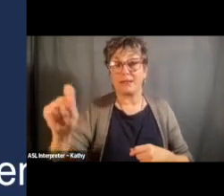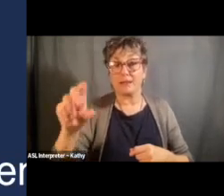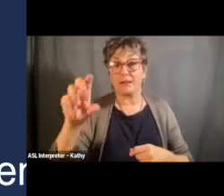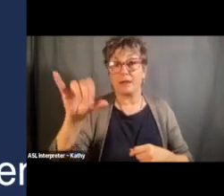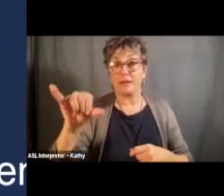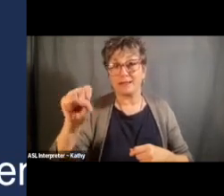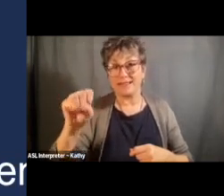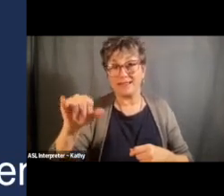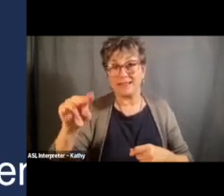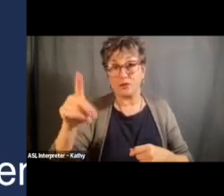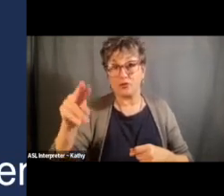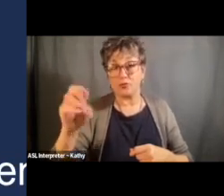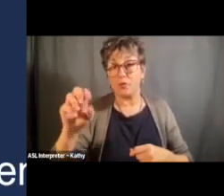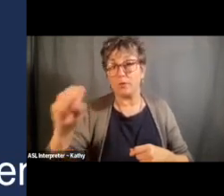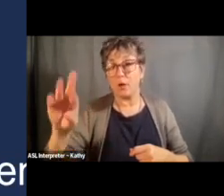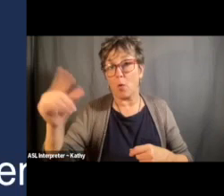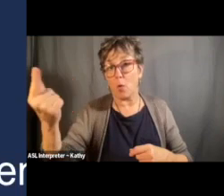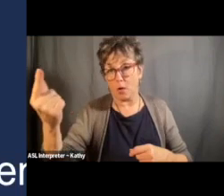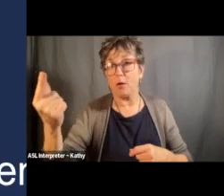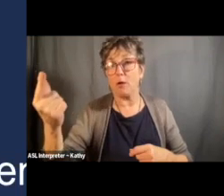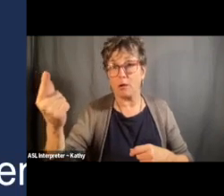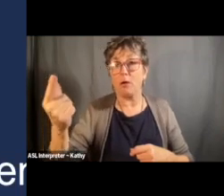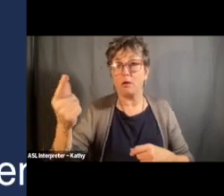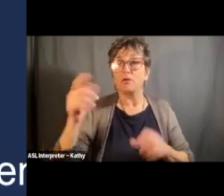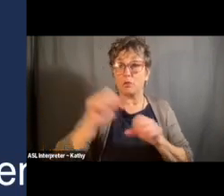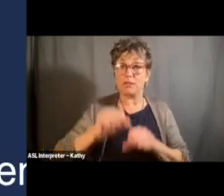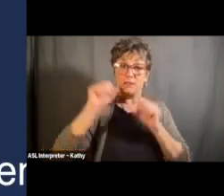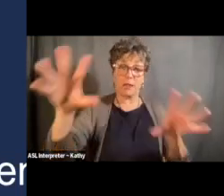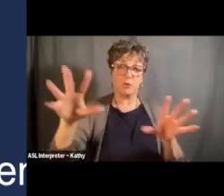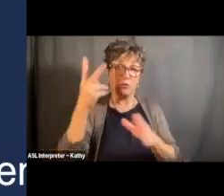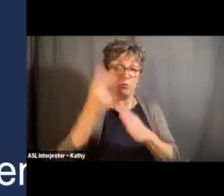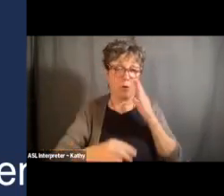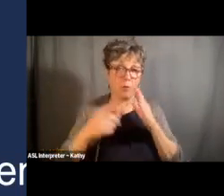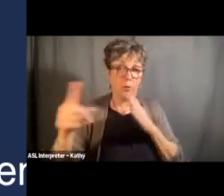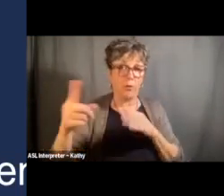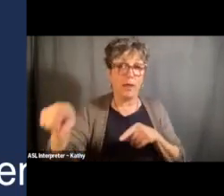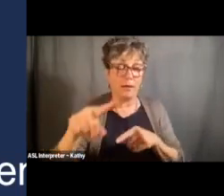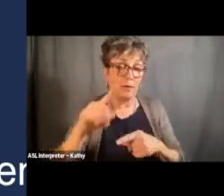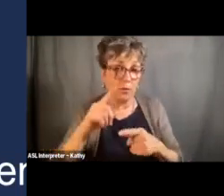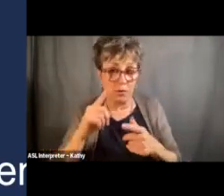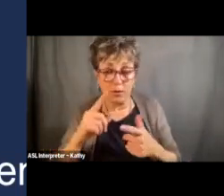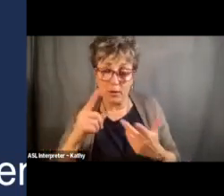um what feedback you have. So we would like to know how we can help you and we would like them to know